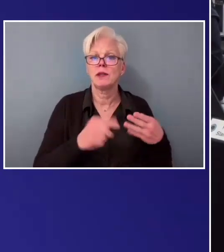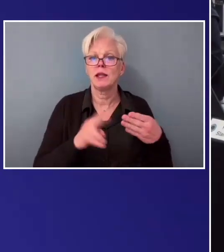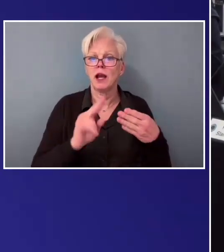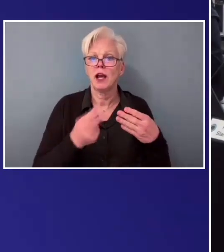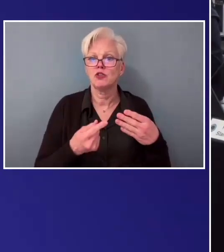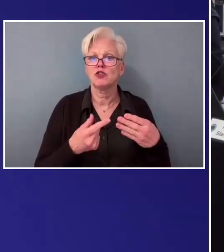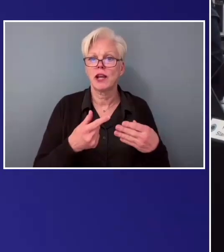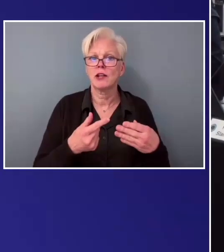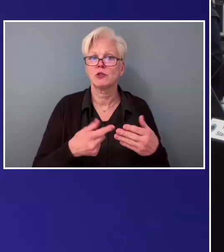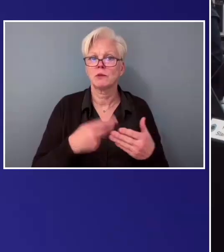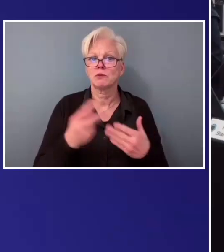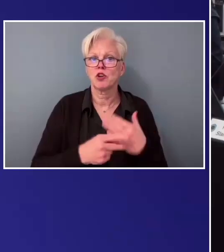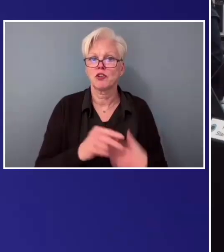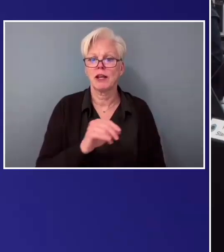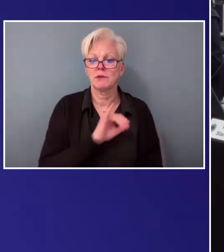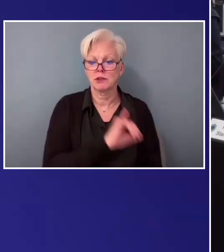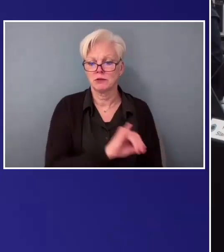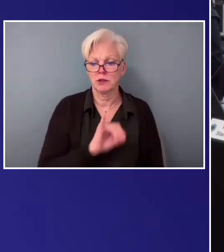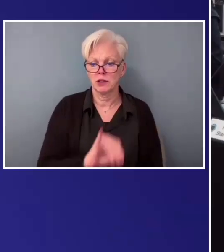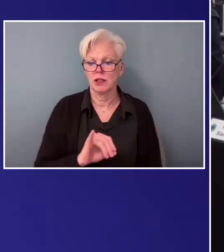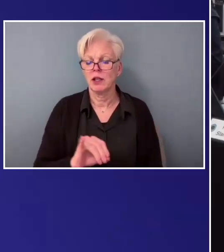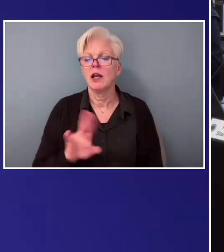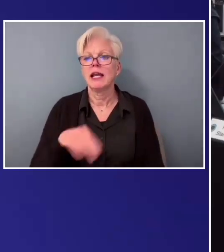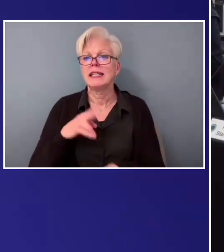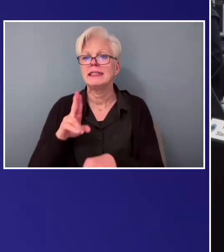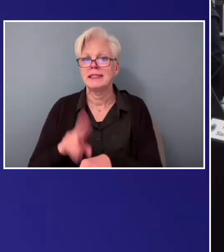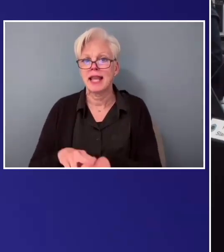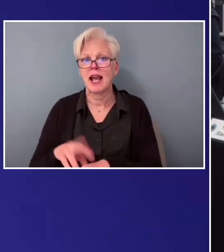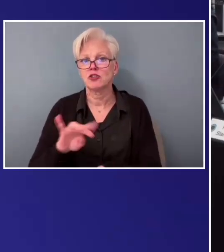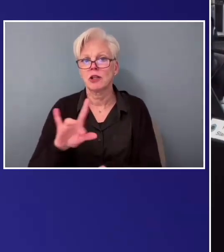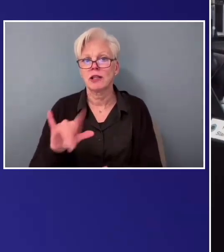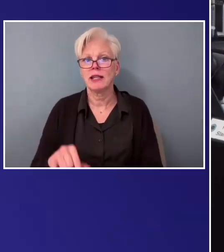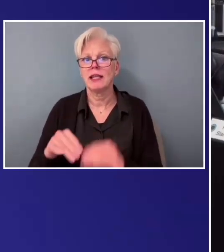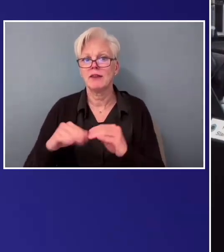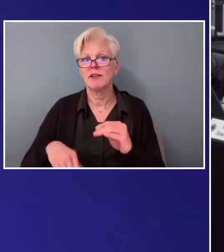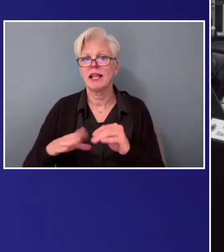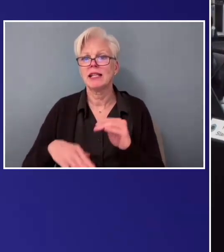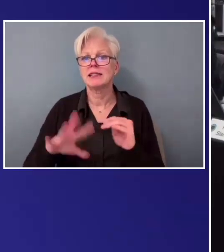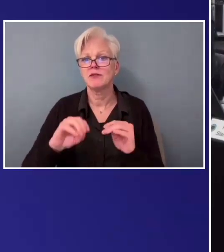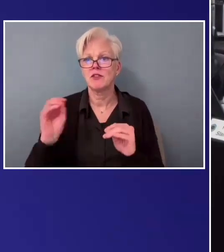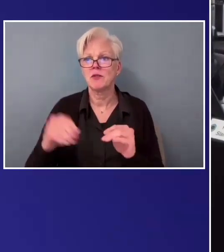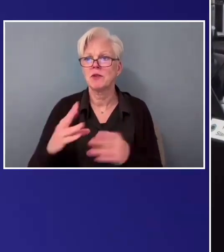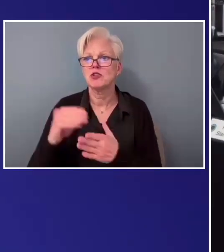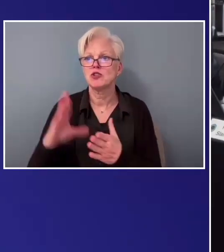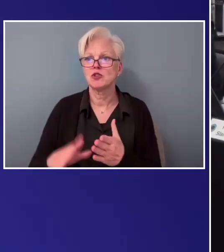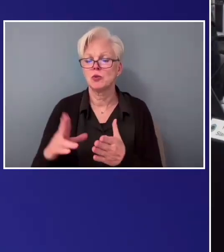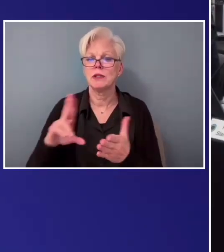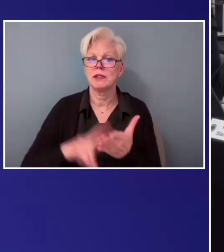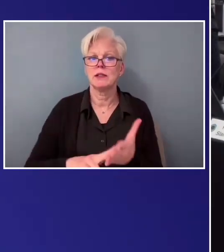numerette two in the national standard, it says nationally, if fewer than 50% of the students enrolled in the institution,